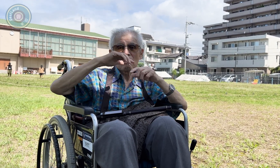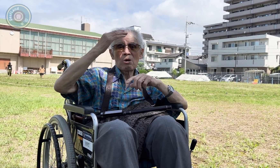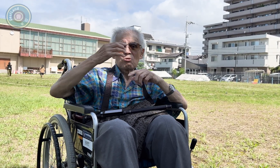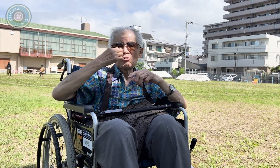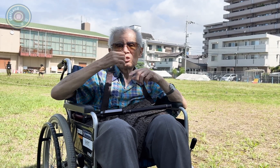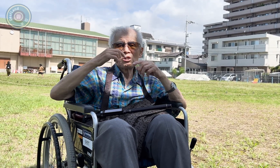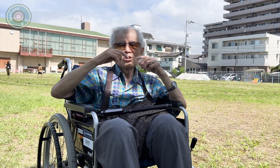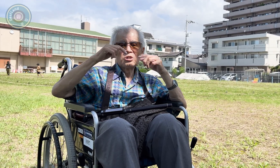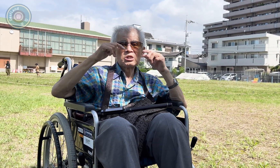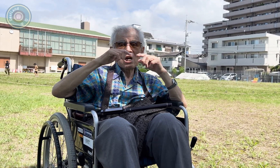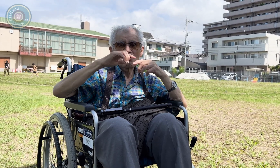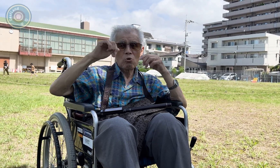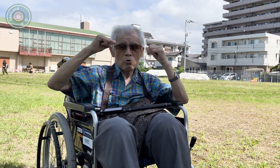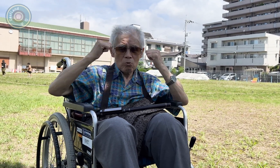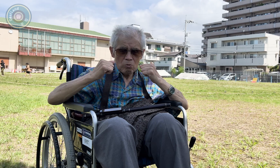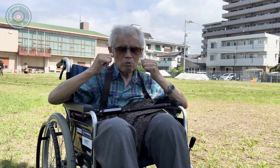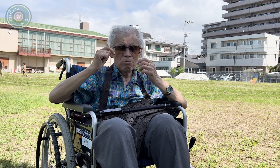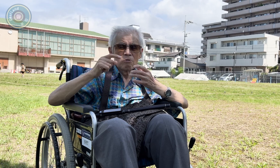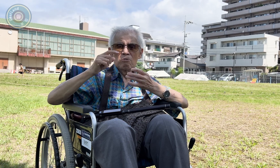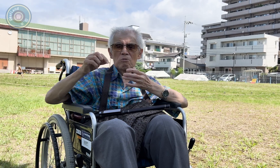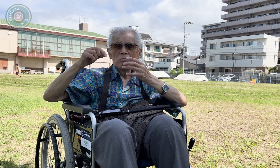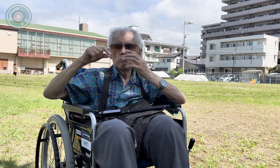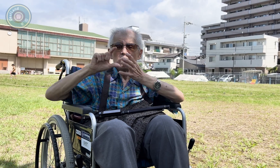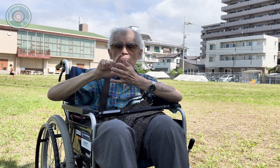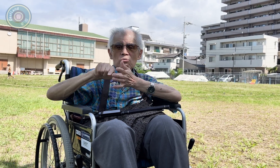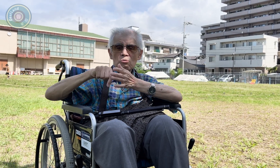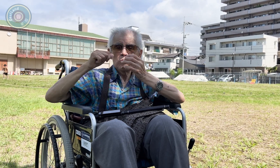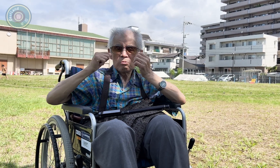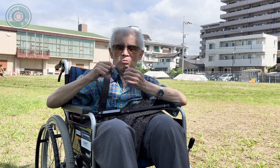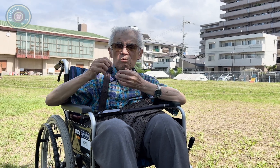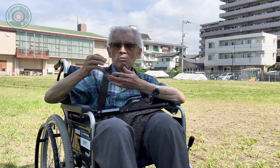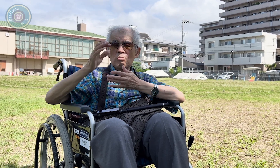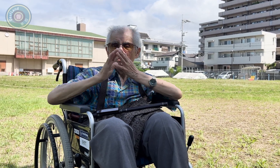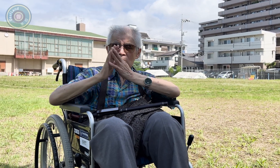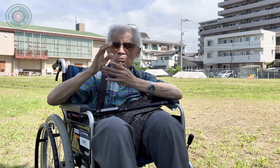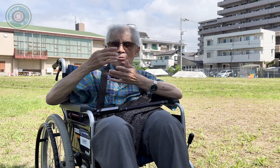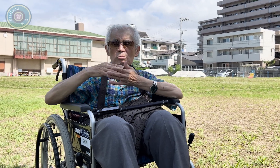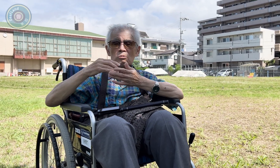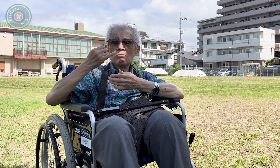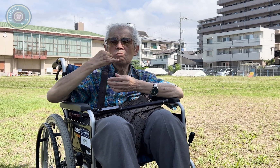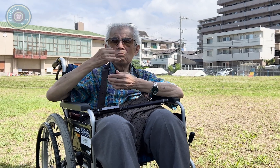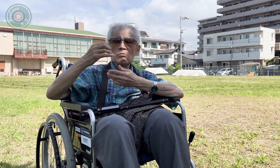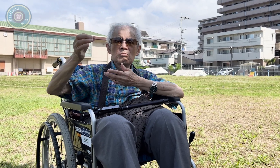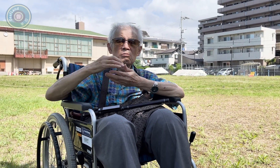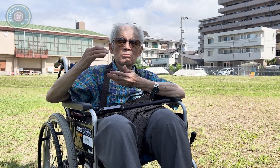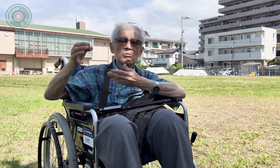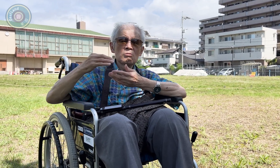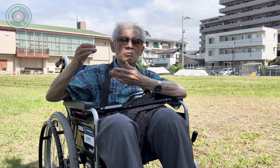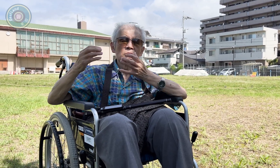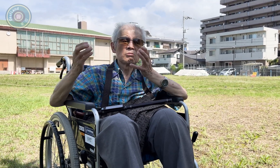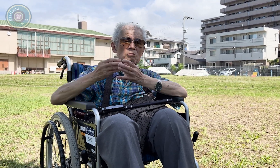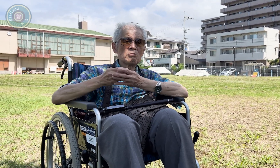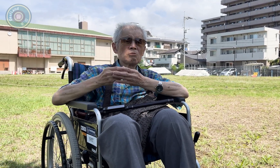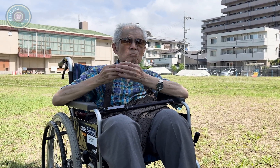My friends in Yamaguchi, where I used to live, also helped us